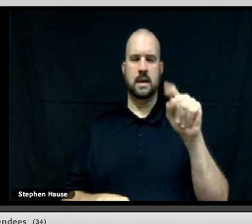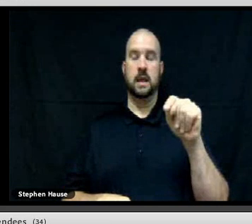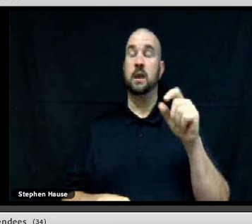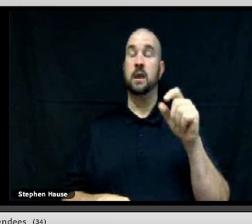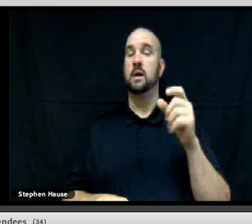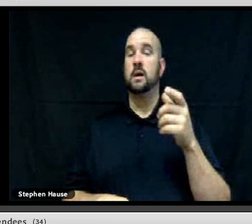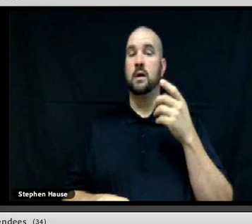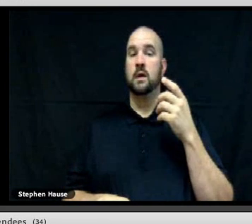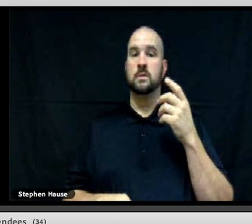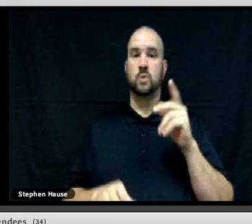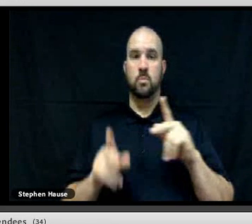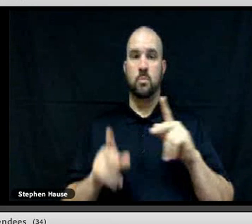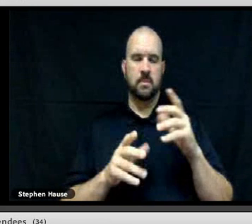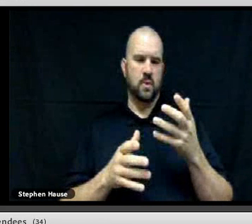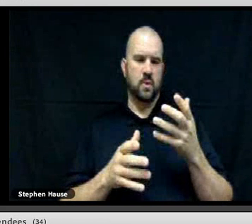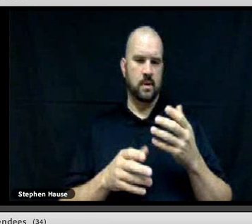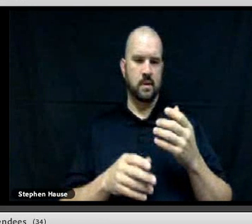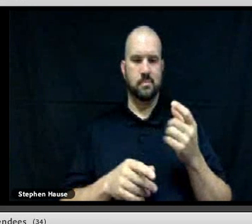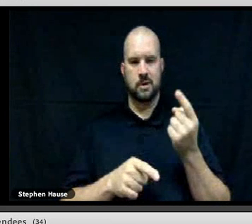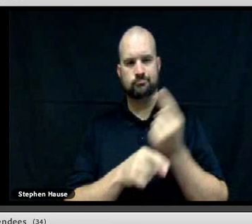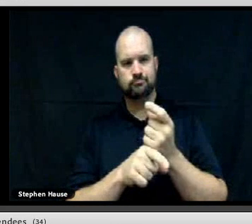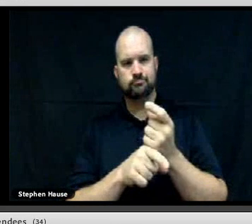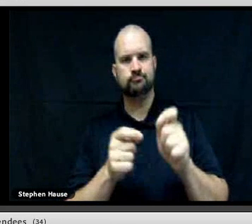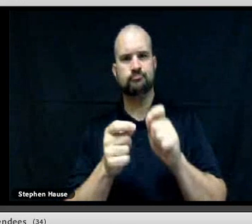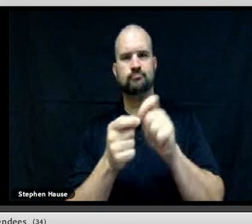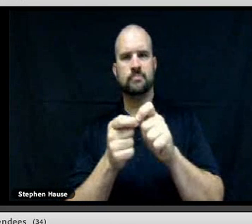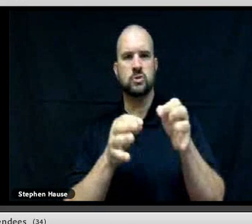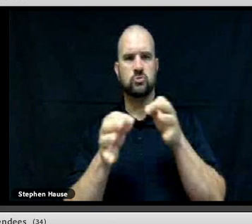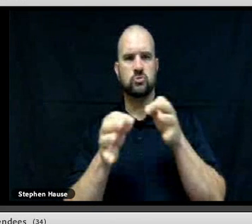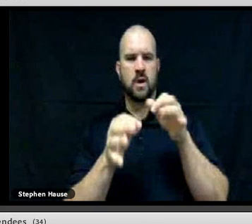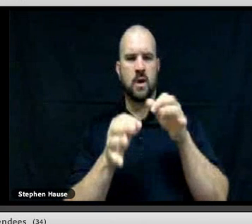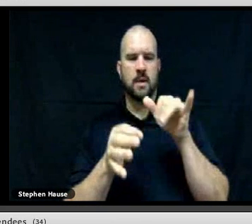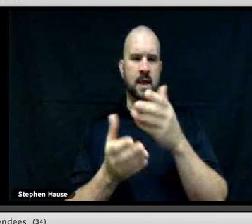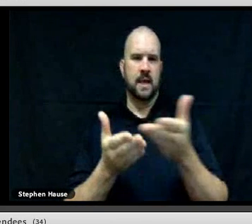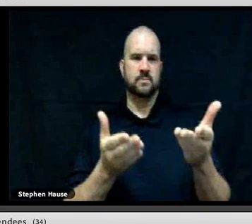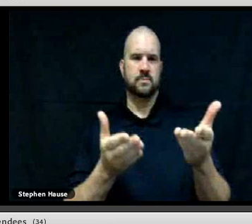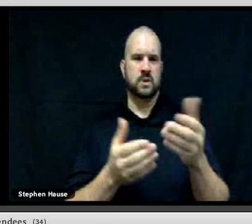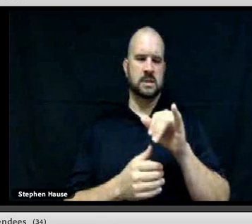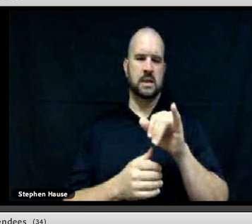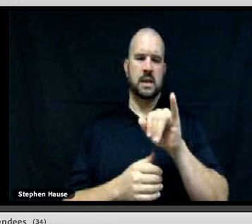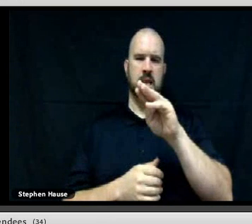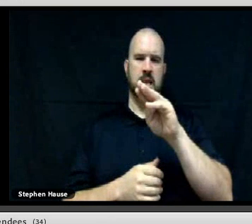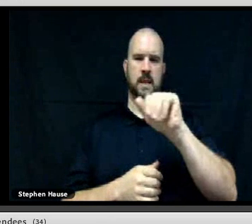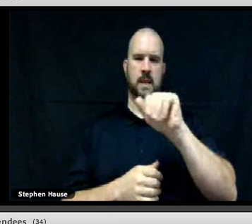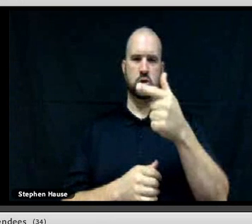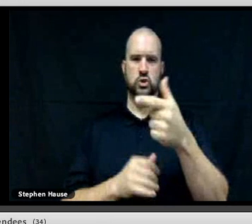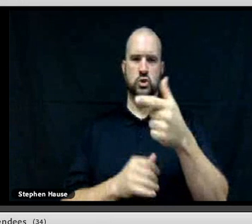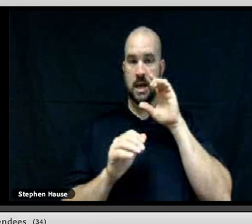that object as an image, because it is now an image of a book. But the user isn't searching for an image,